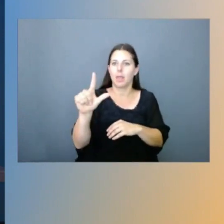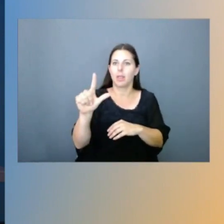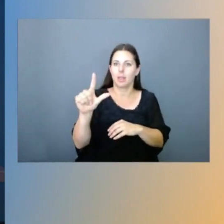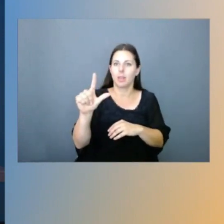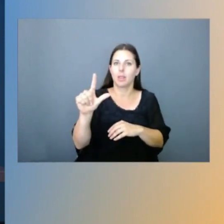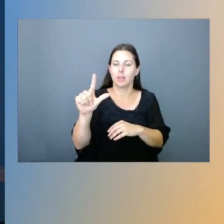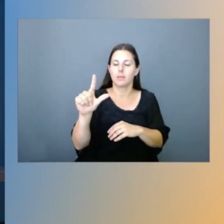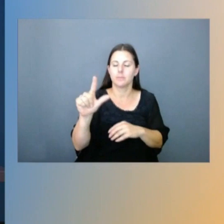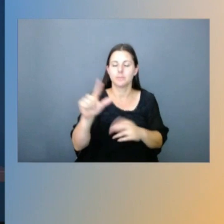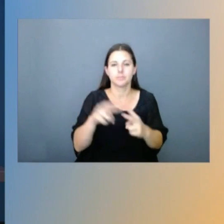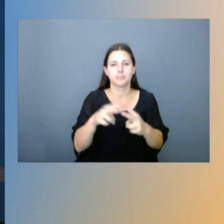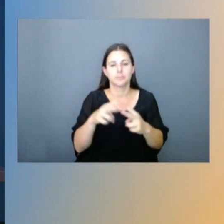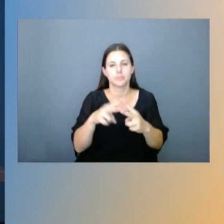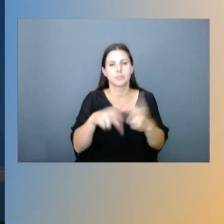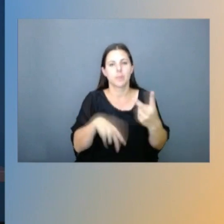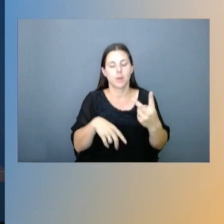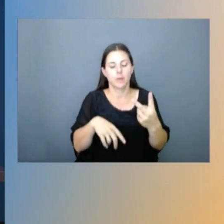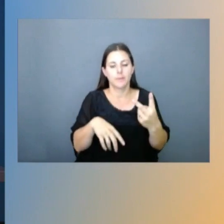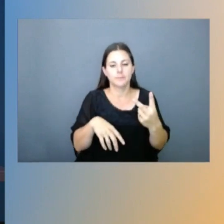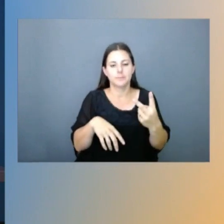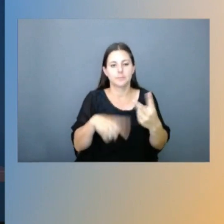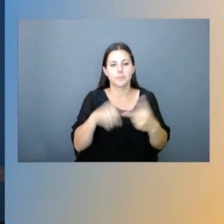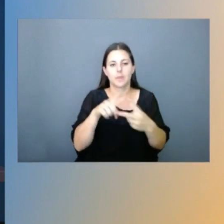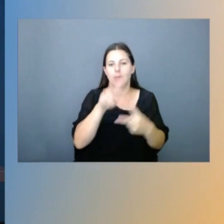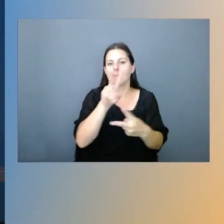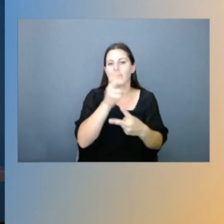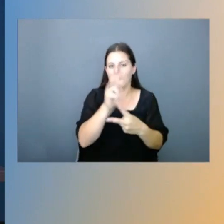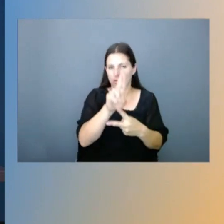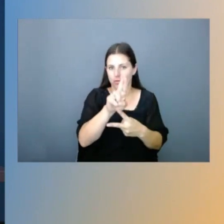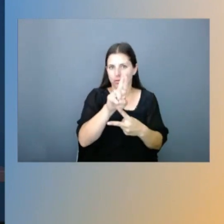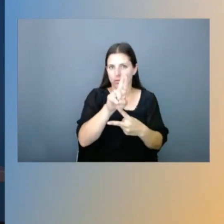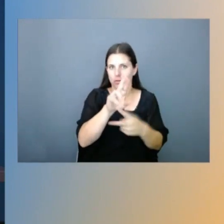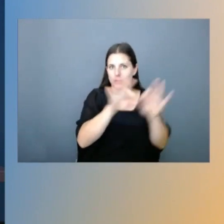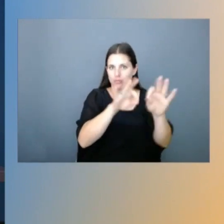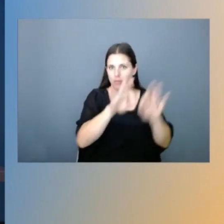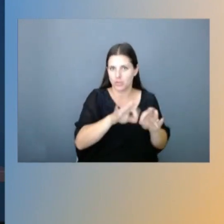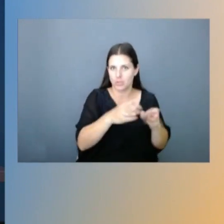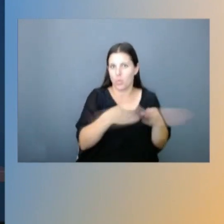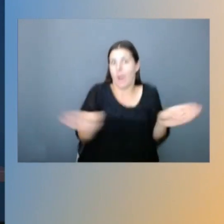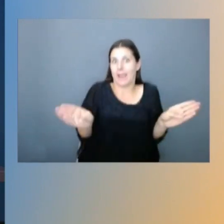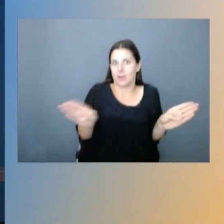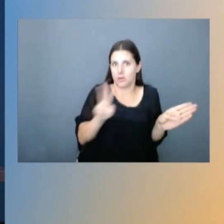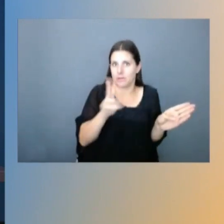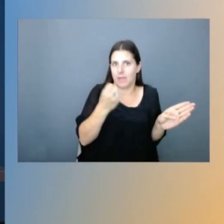There's that vector instructions and wider vectors, and there is the fact that we've introduced